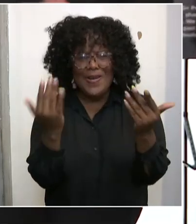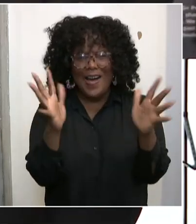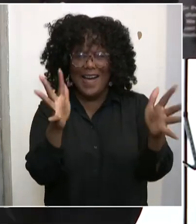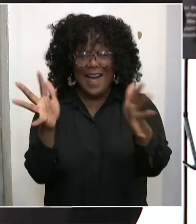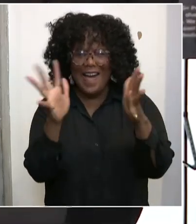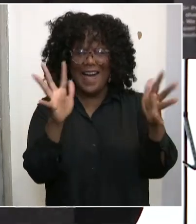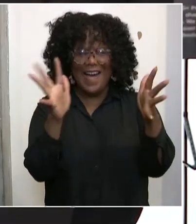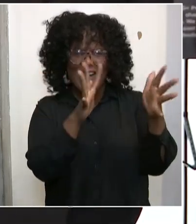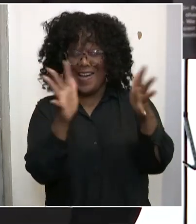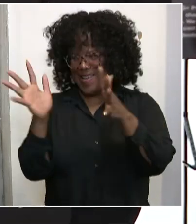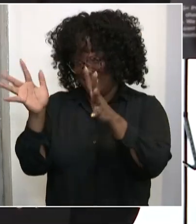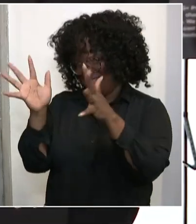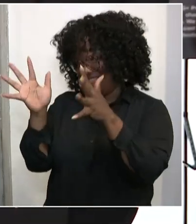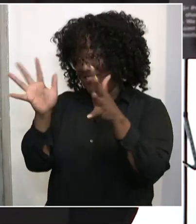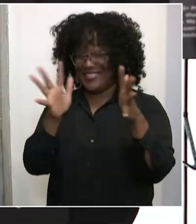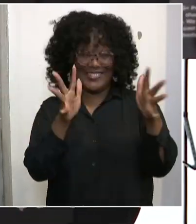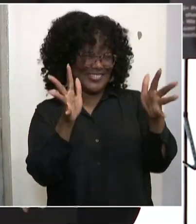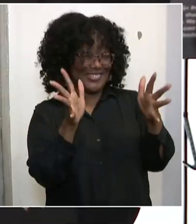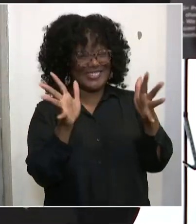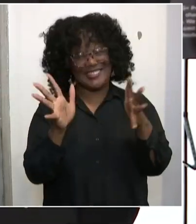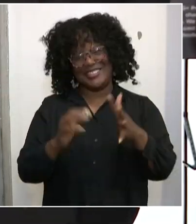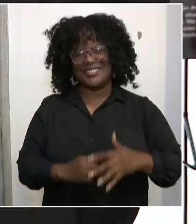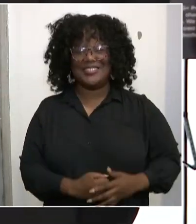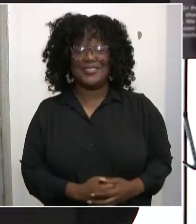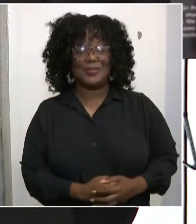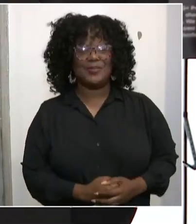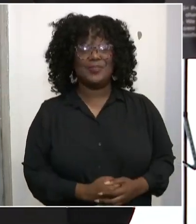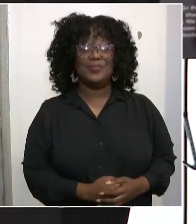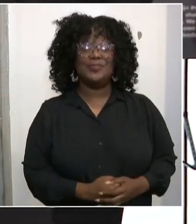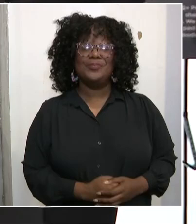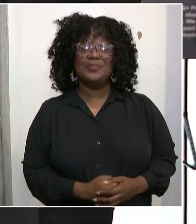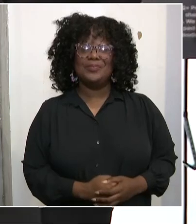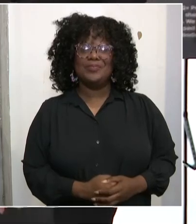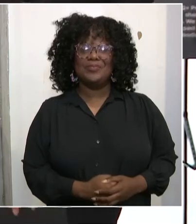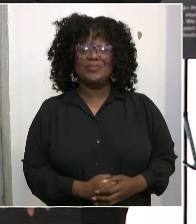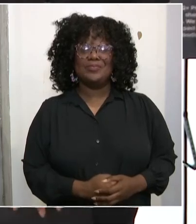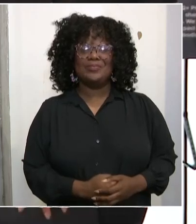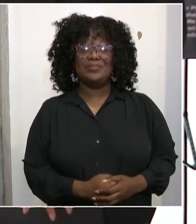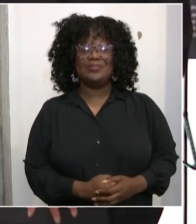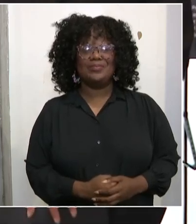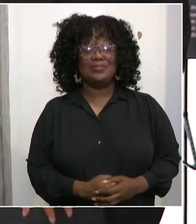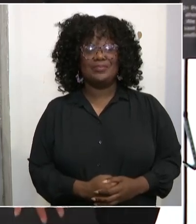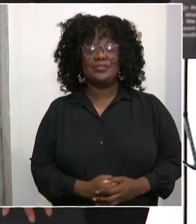And through our OCT FME stage and partnership with Events DC,